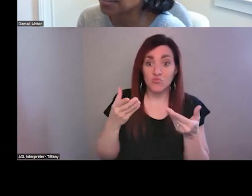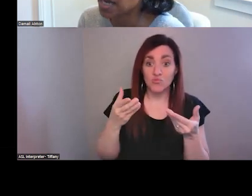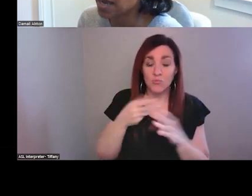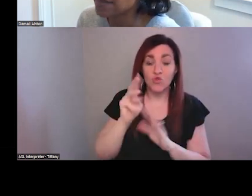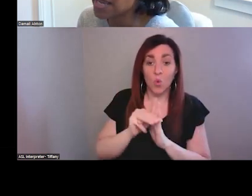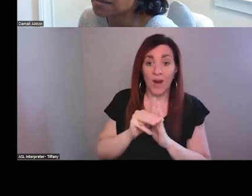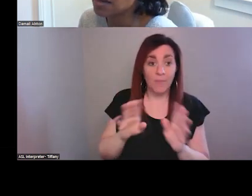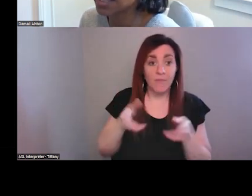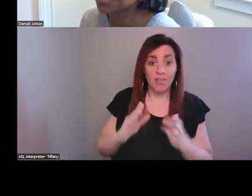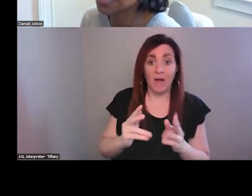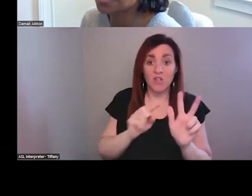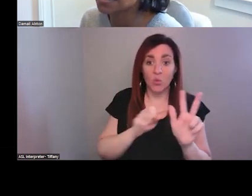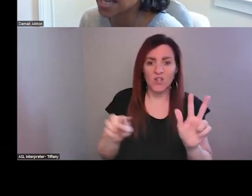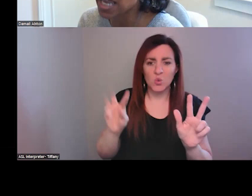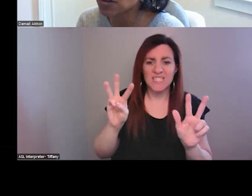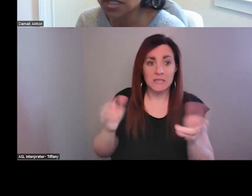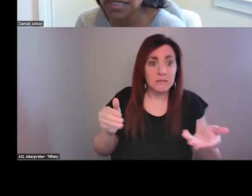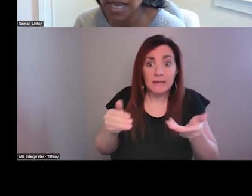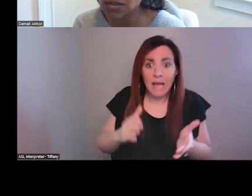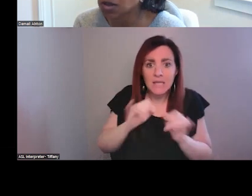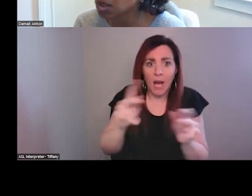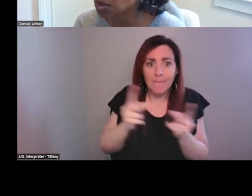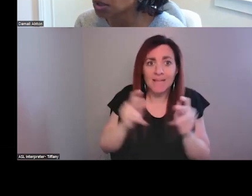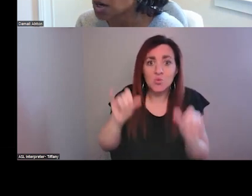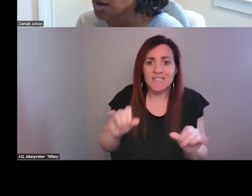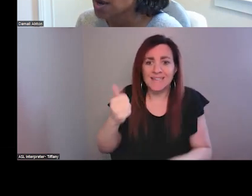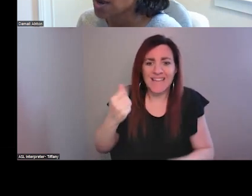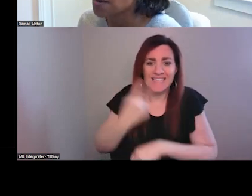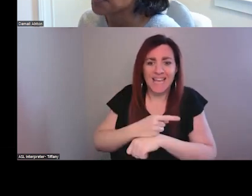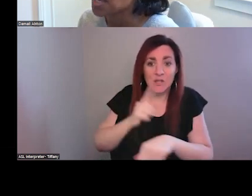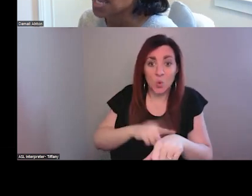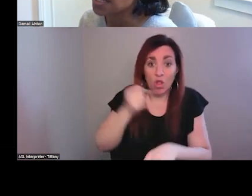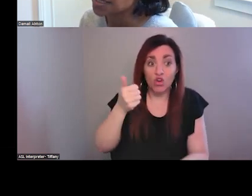AND A PLACE FOR THEM TO STAY TEN DAYS OR LONGER AND IT IS